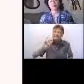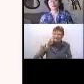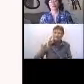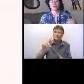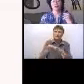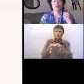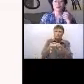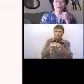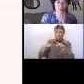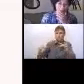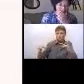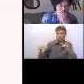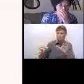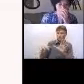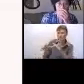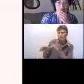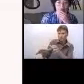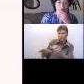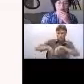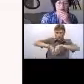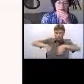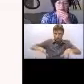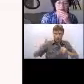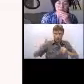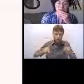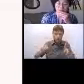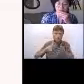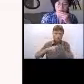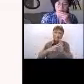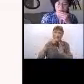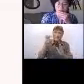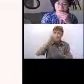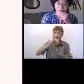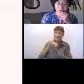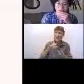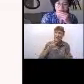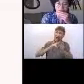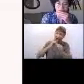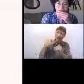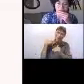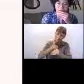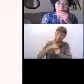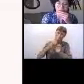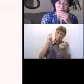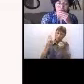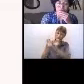So part of being able to undo that system with an equitable lens is by consultation